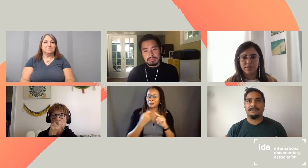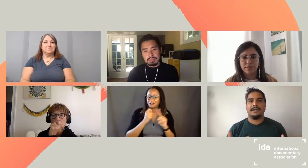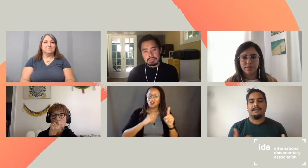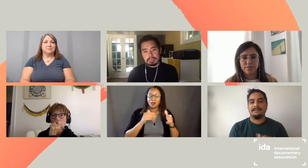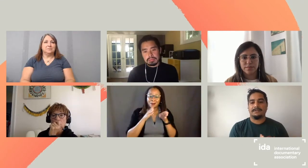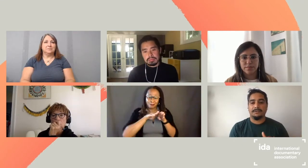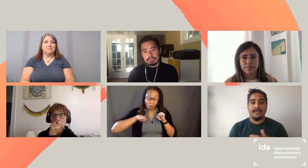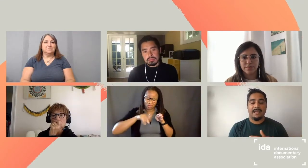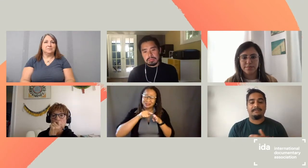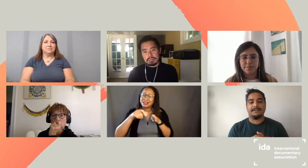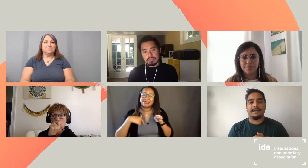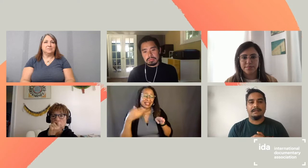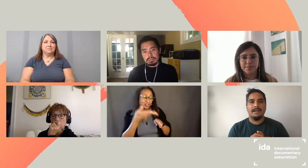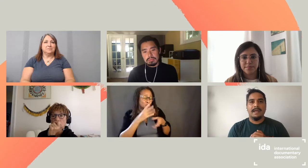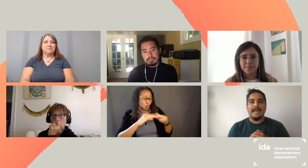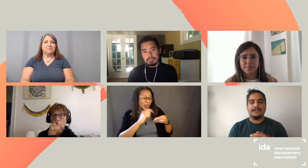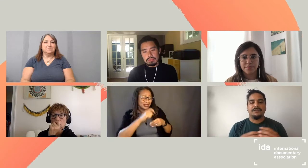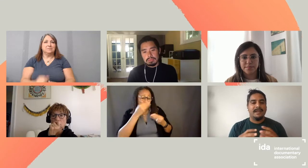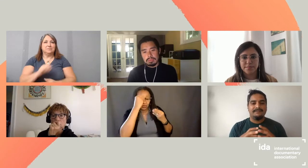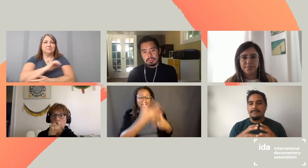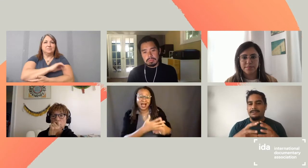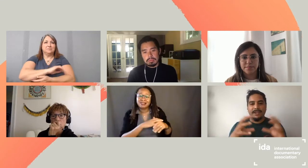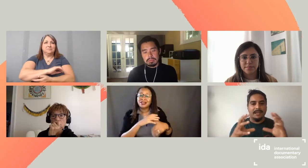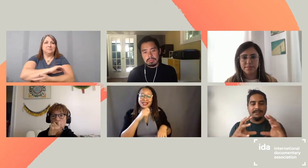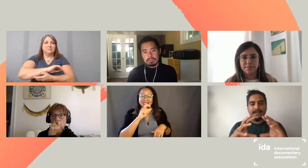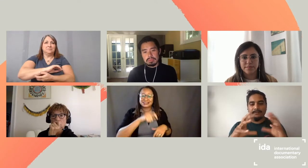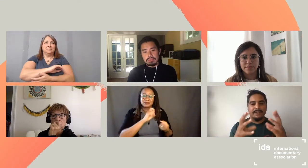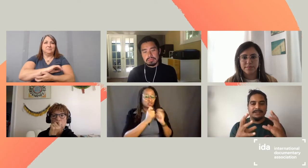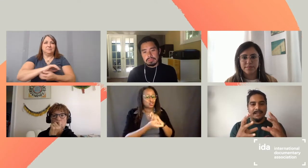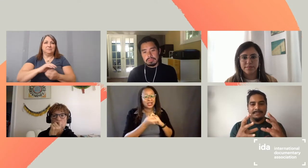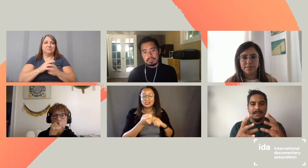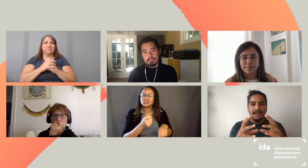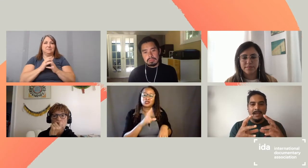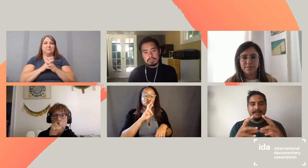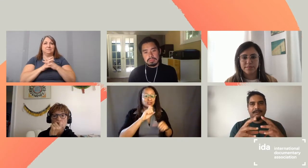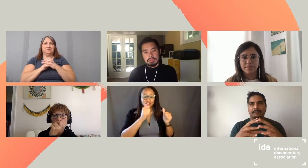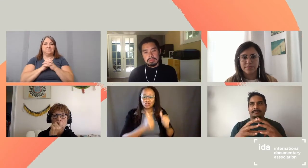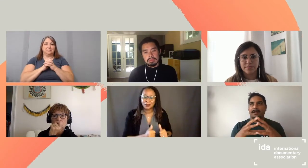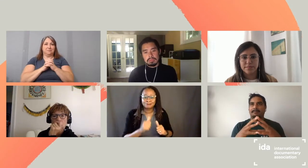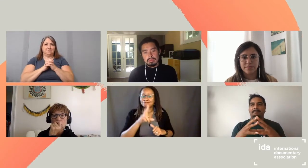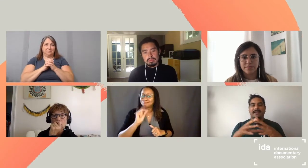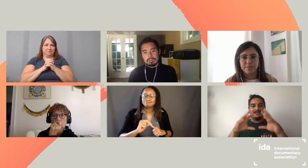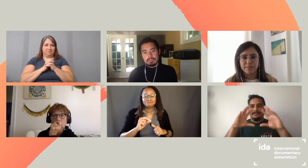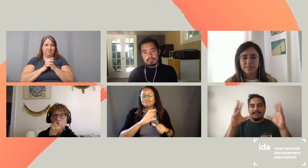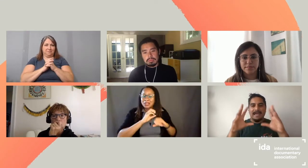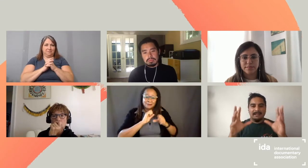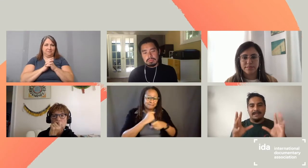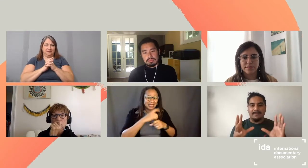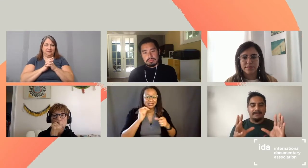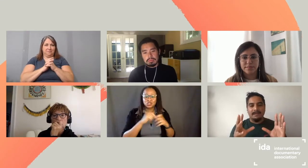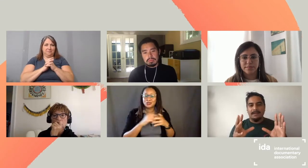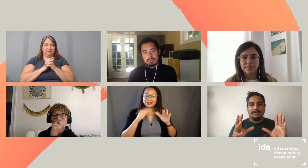who are saying this is a story I have to tell. And it shouldn't have to be changed and reshaped and sort of made into this academic,